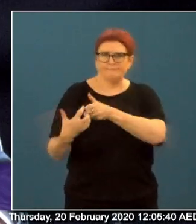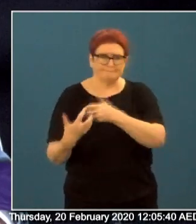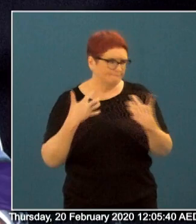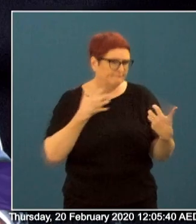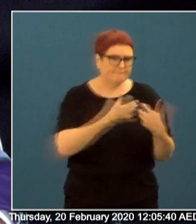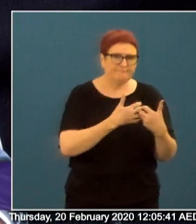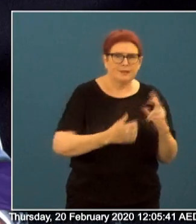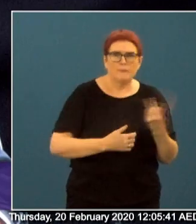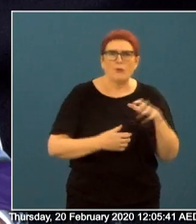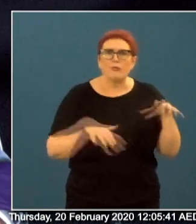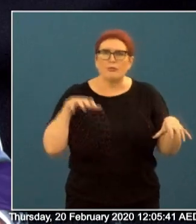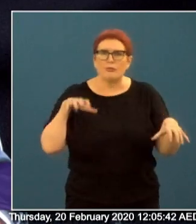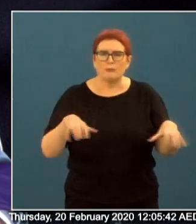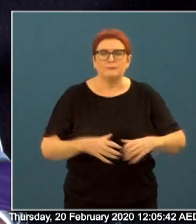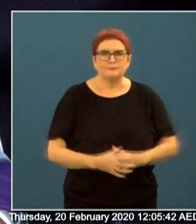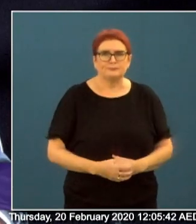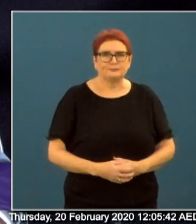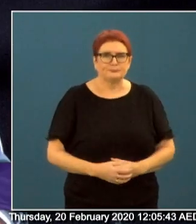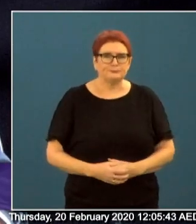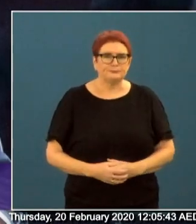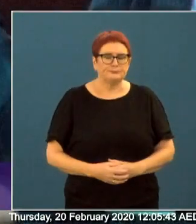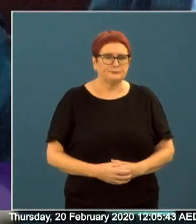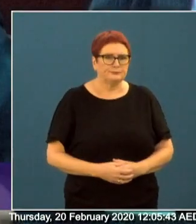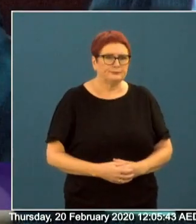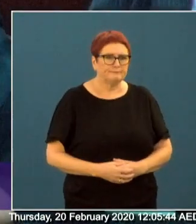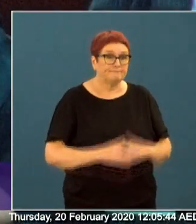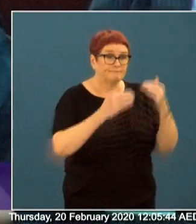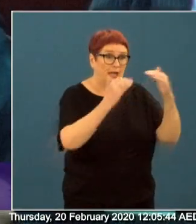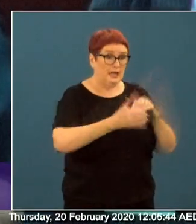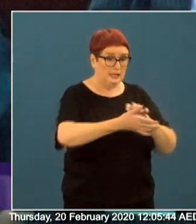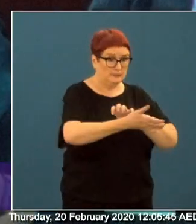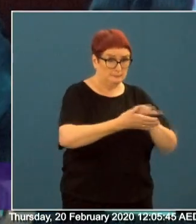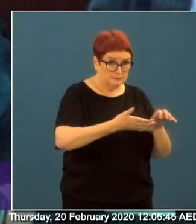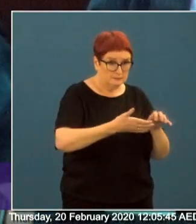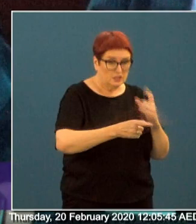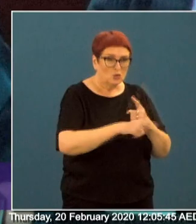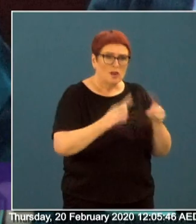because they have grave implications for the person. The next issue you identify are mobility restrictions.